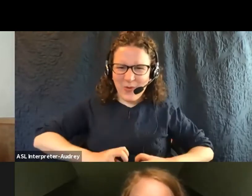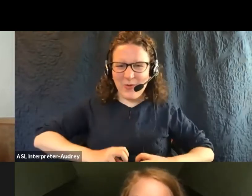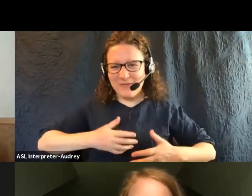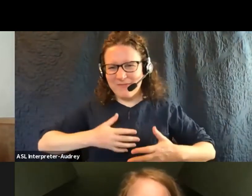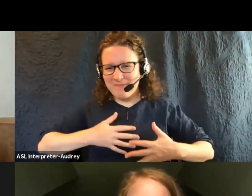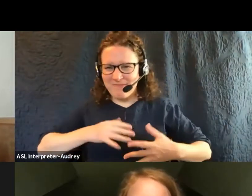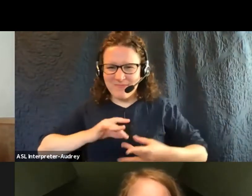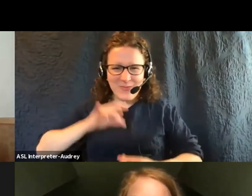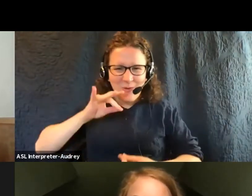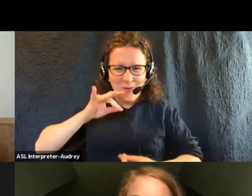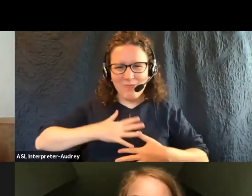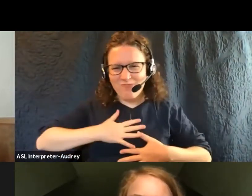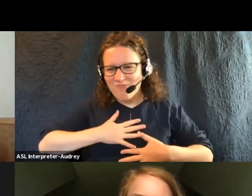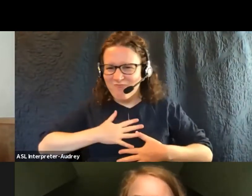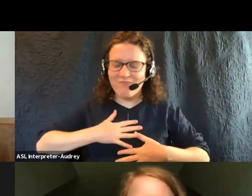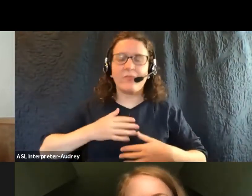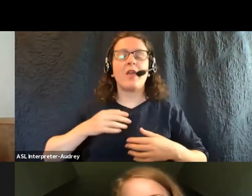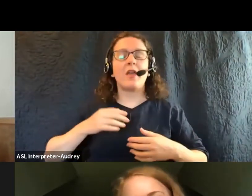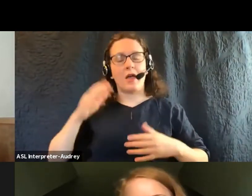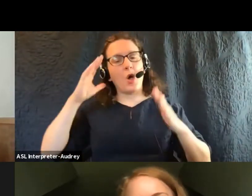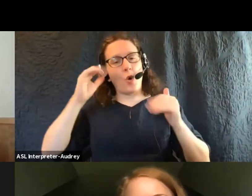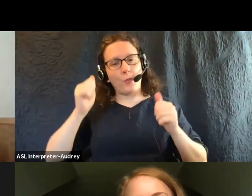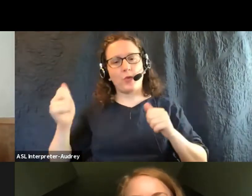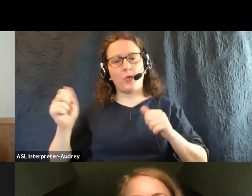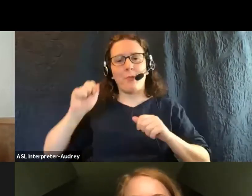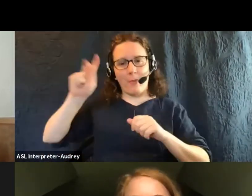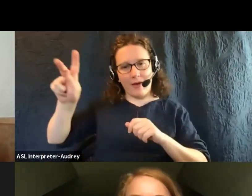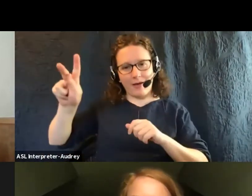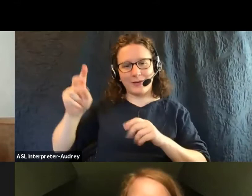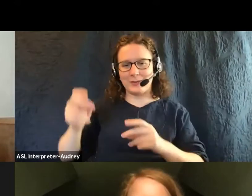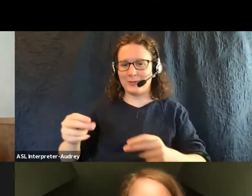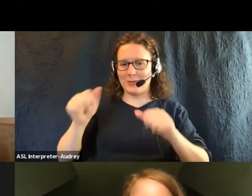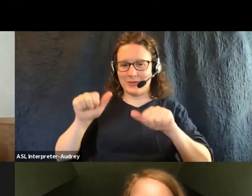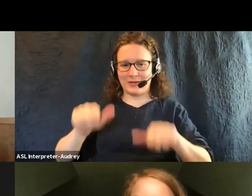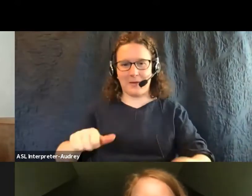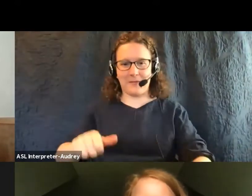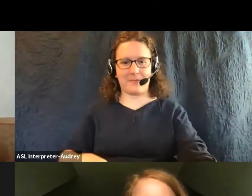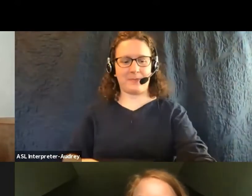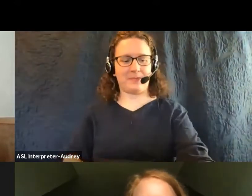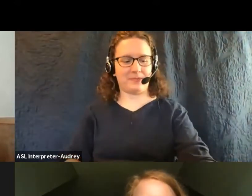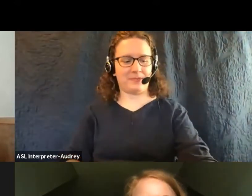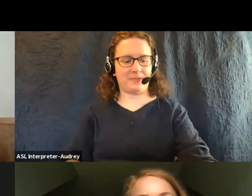back there as soon as I can. Thanks, Abby.